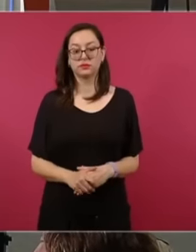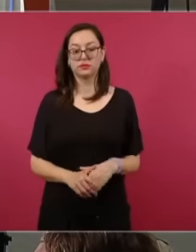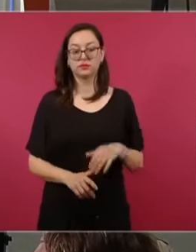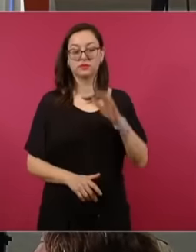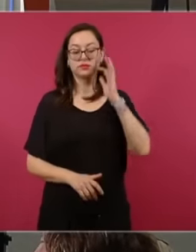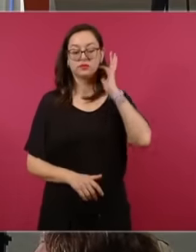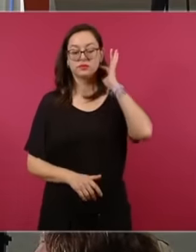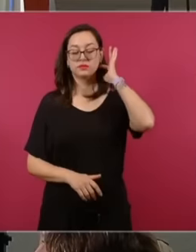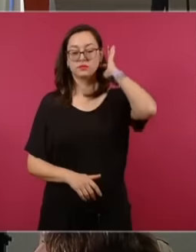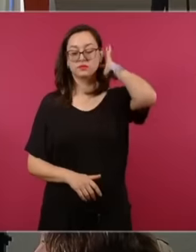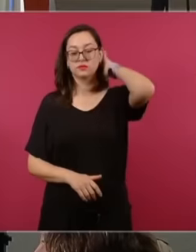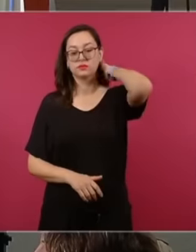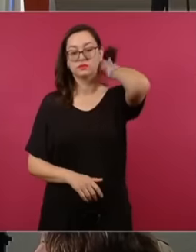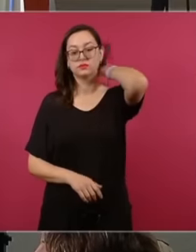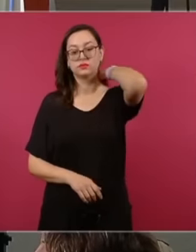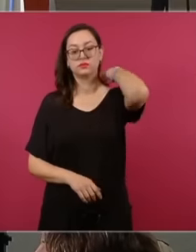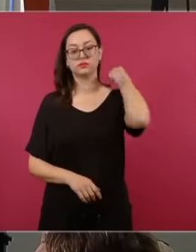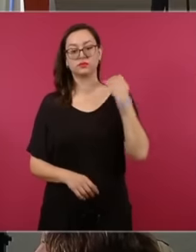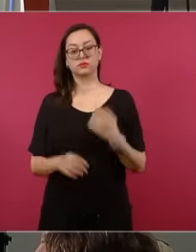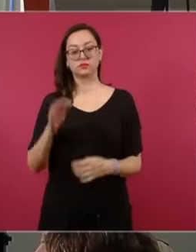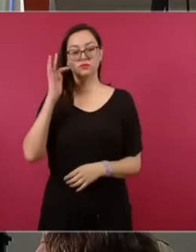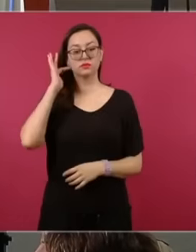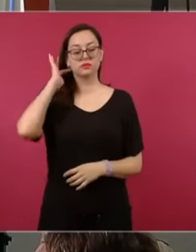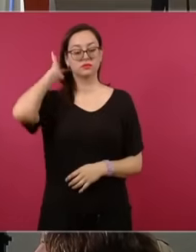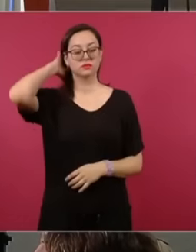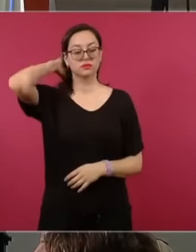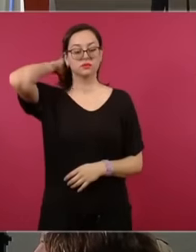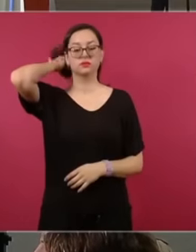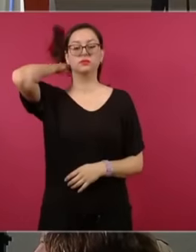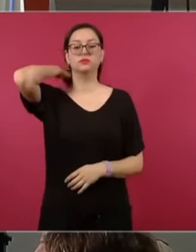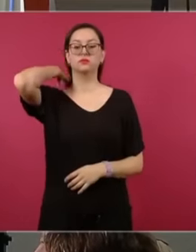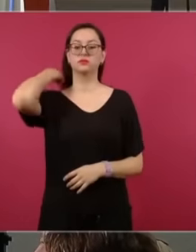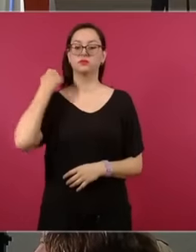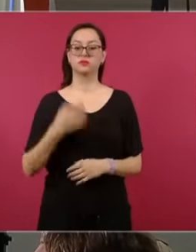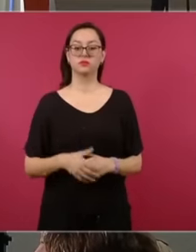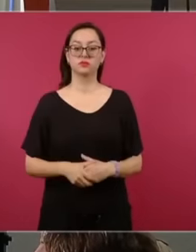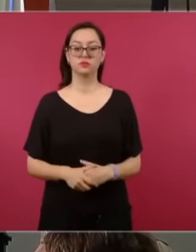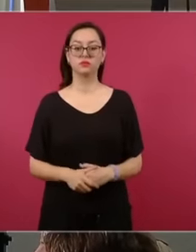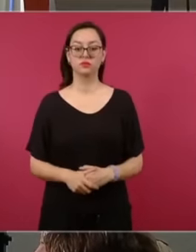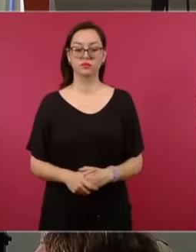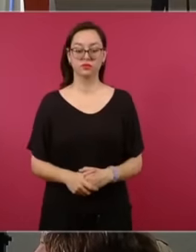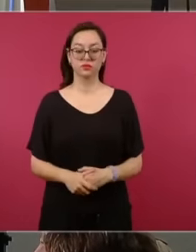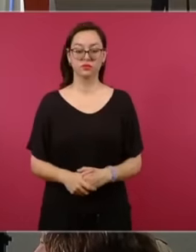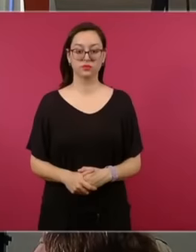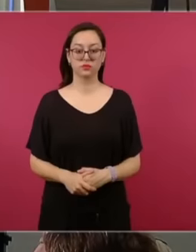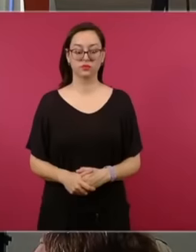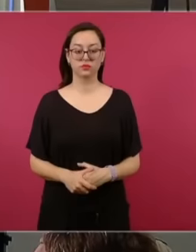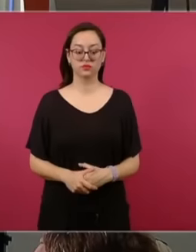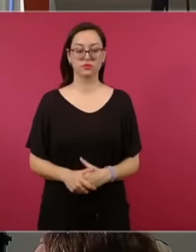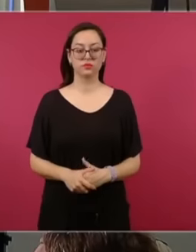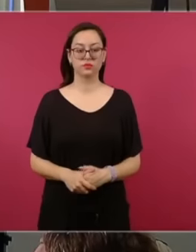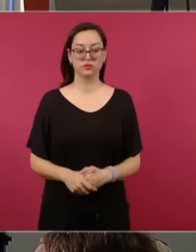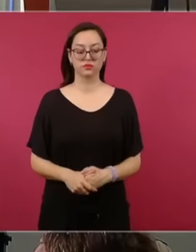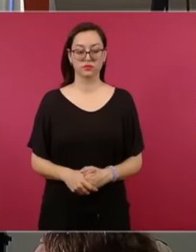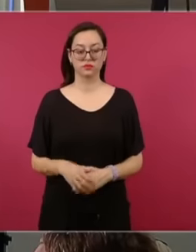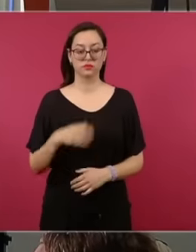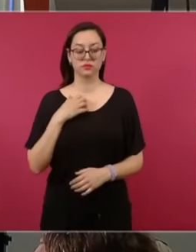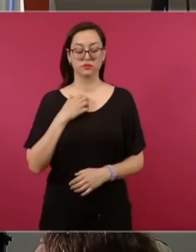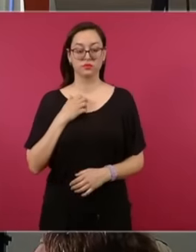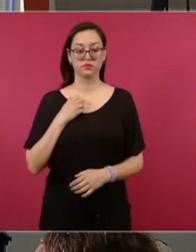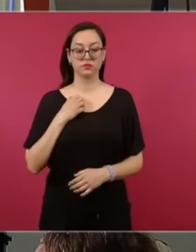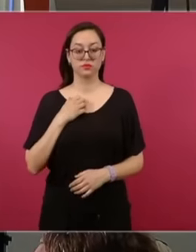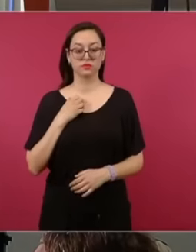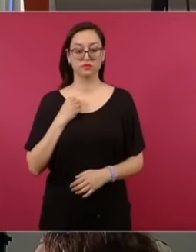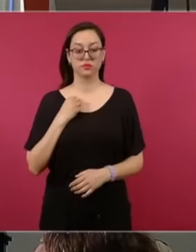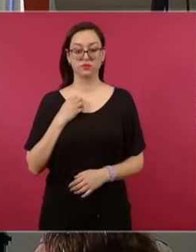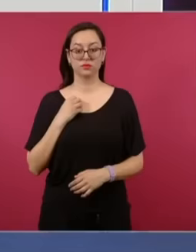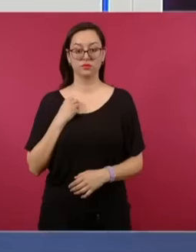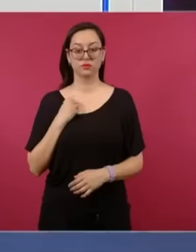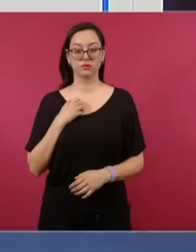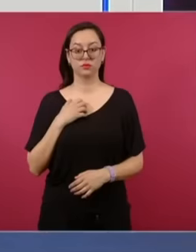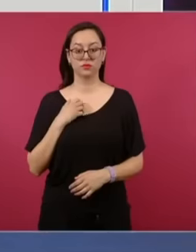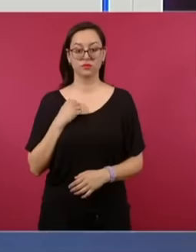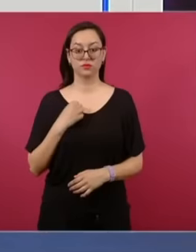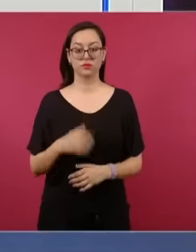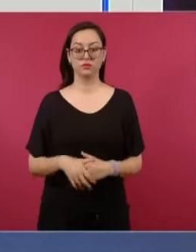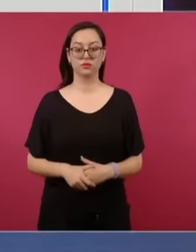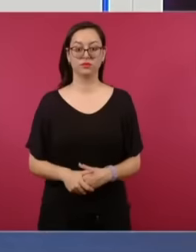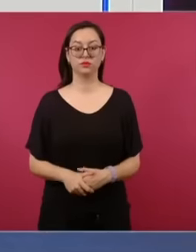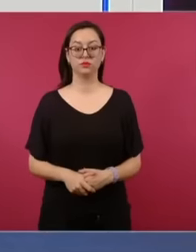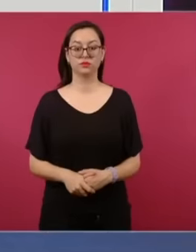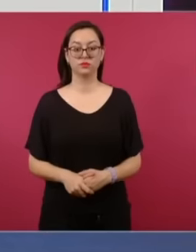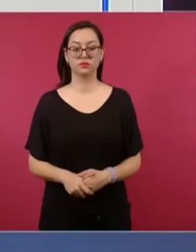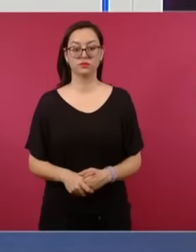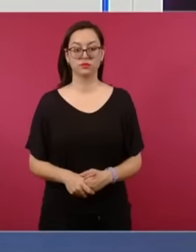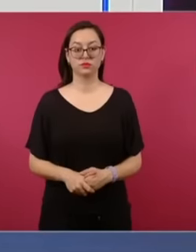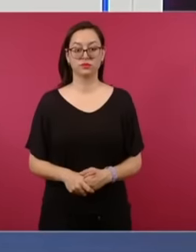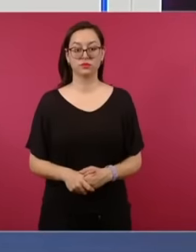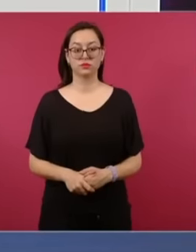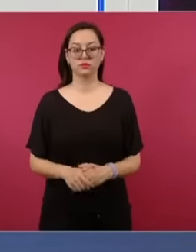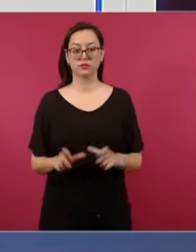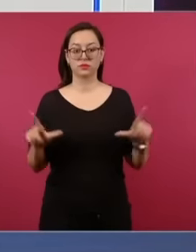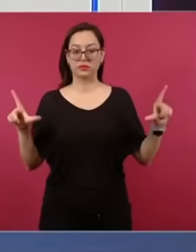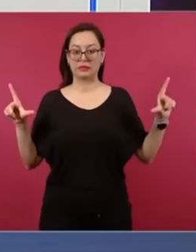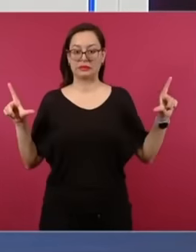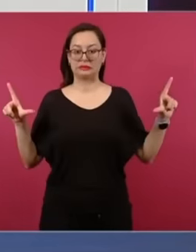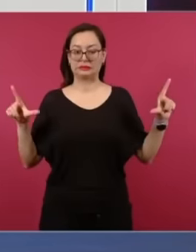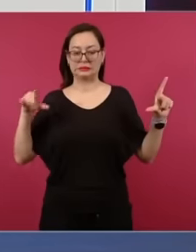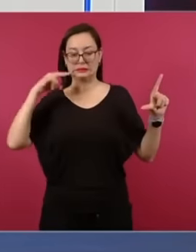I know here I already deleted here